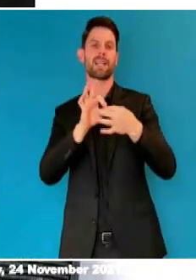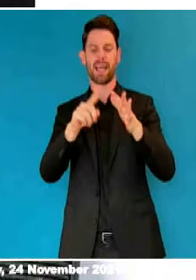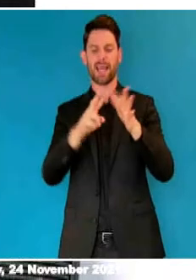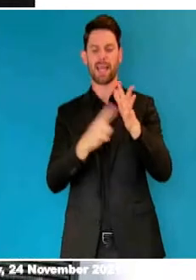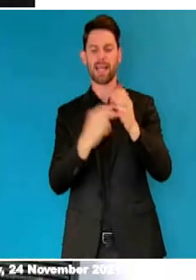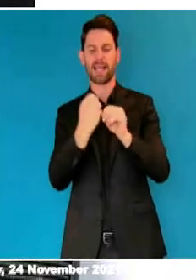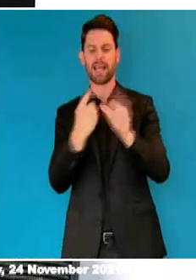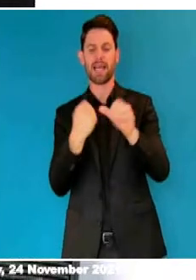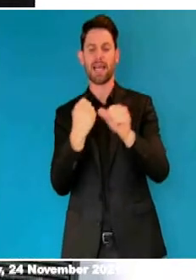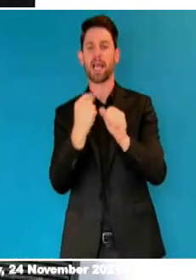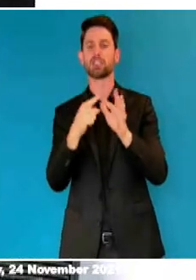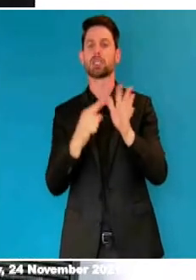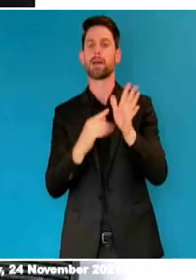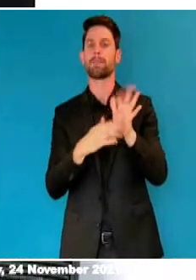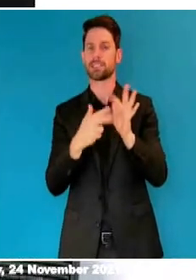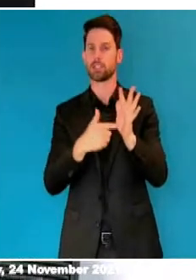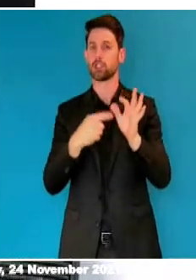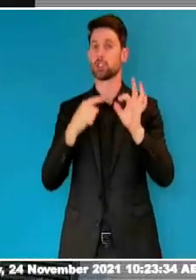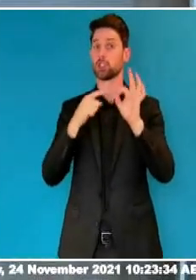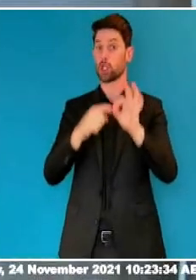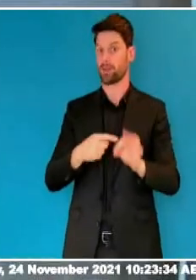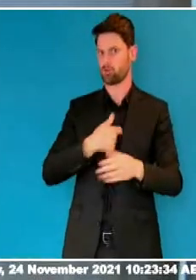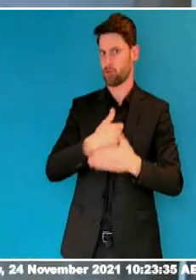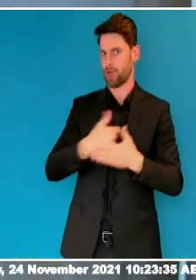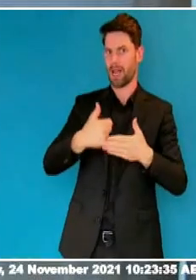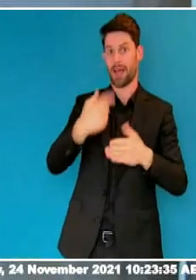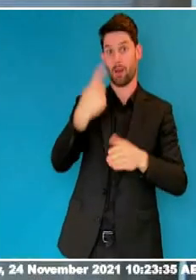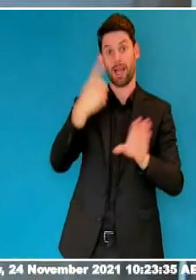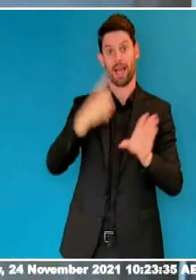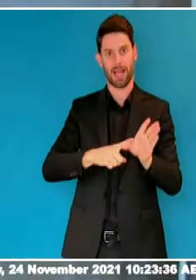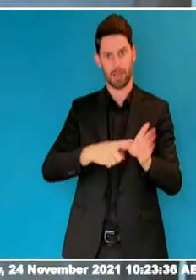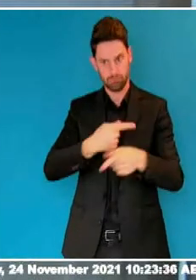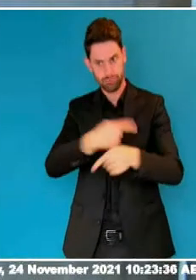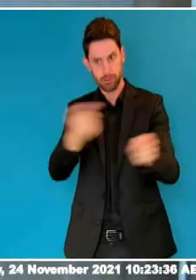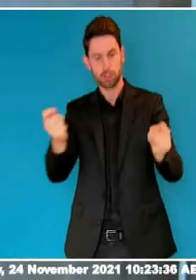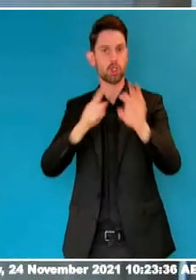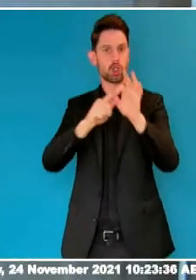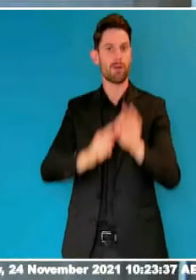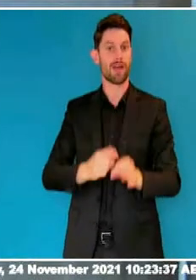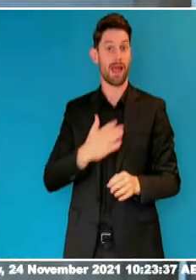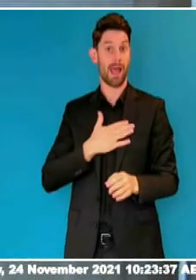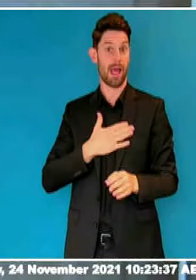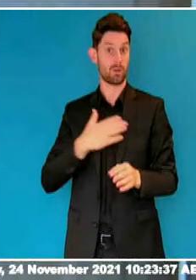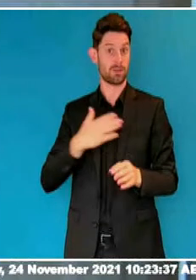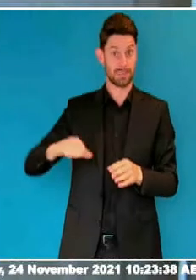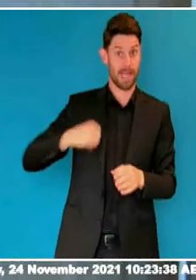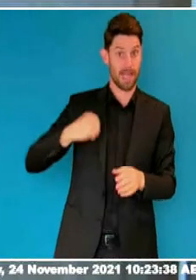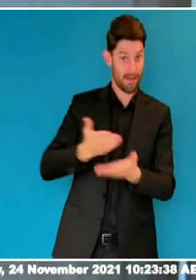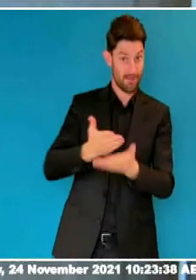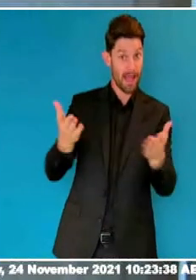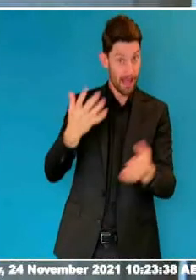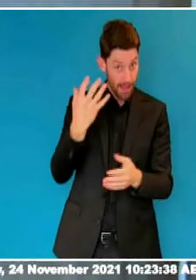asks all our employees if they have a disability, yes or no, and if they